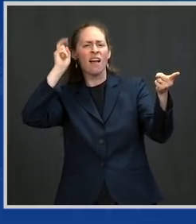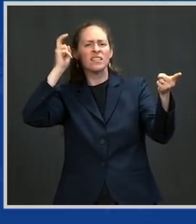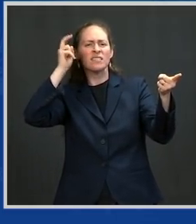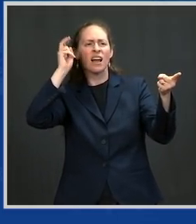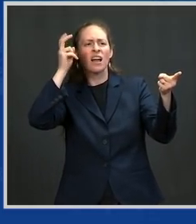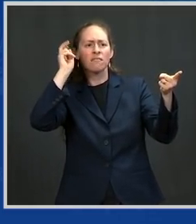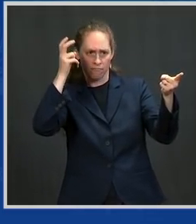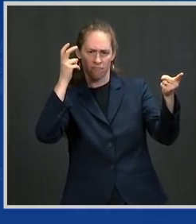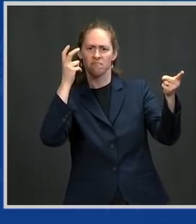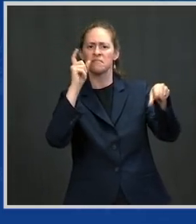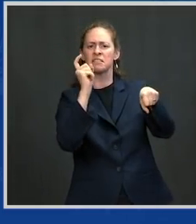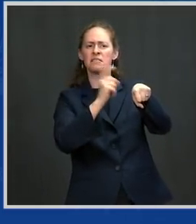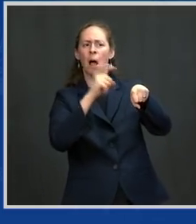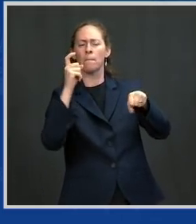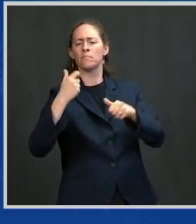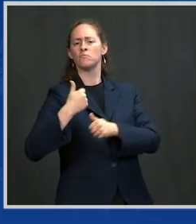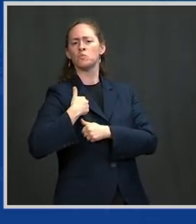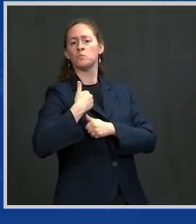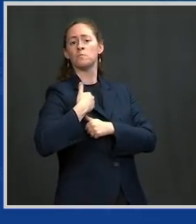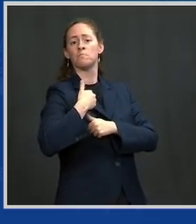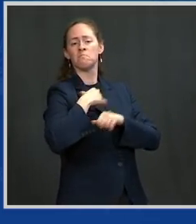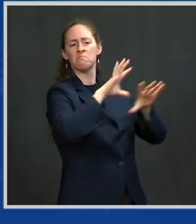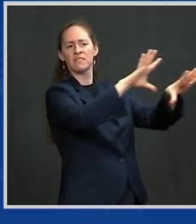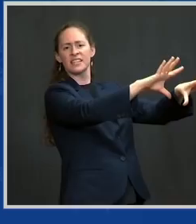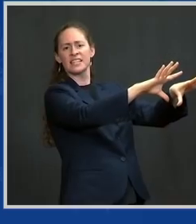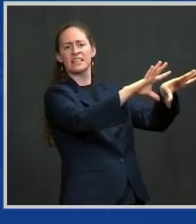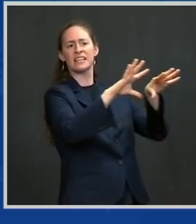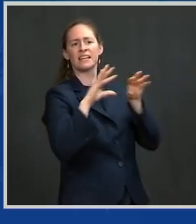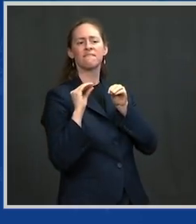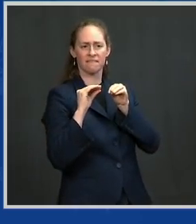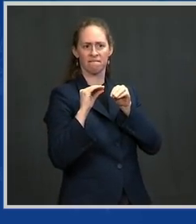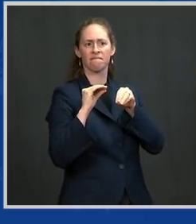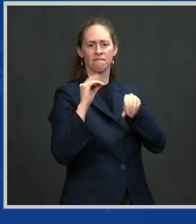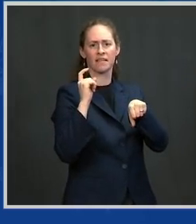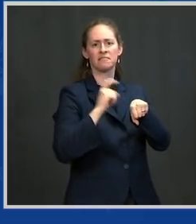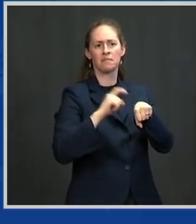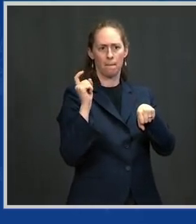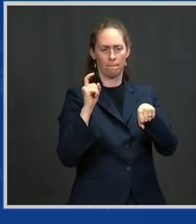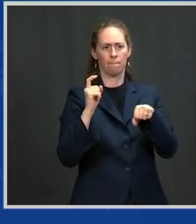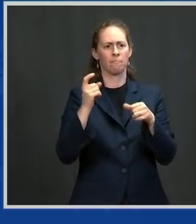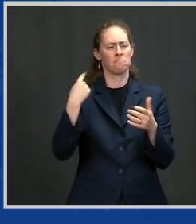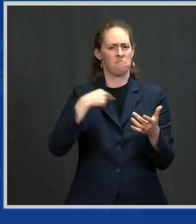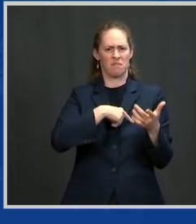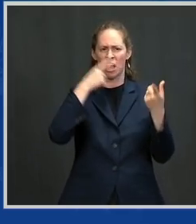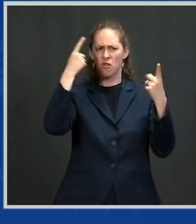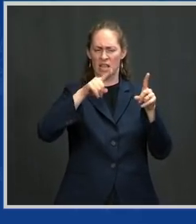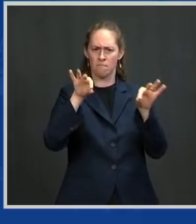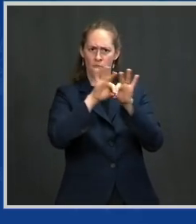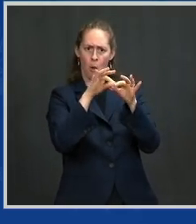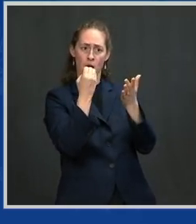that our diplomatic, economic, and humanitarian commitment to the Afghan people and our support for